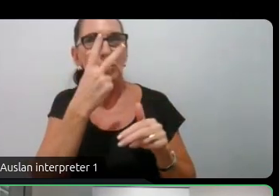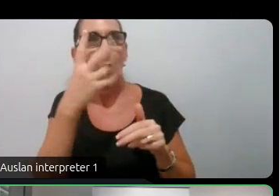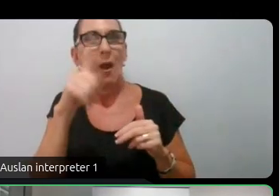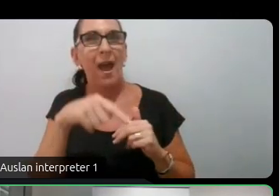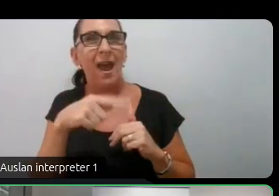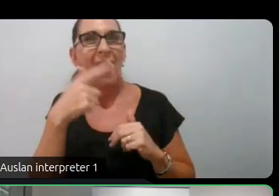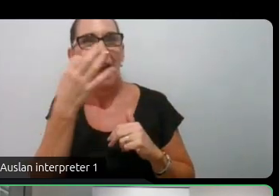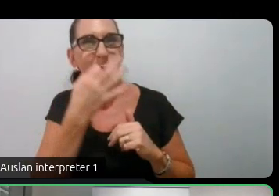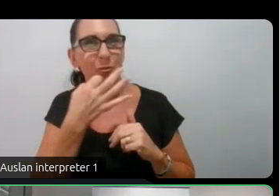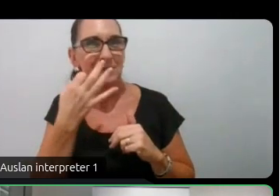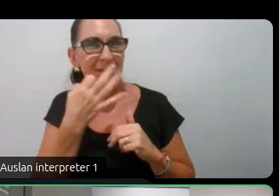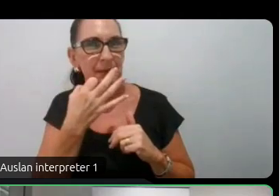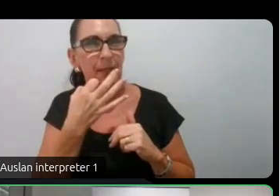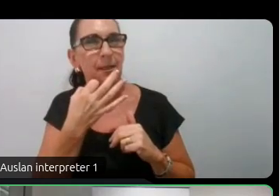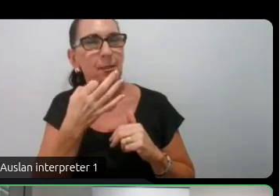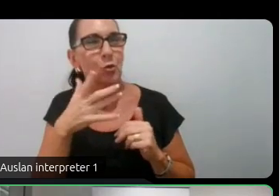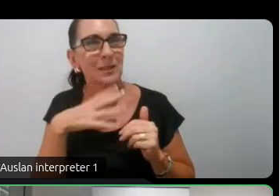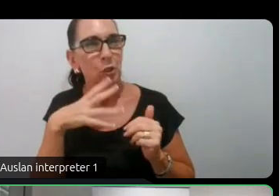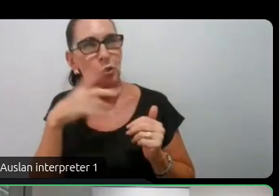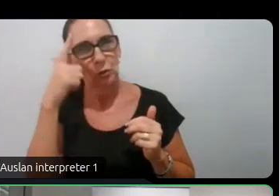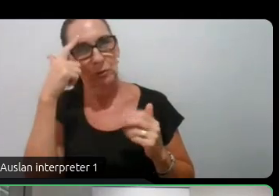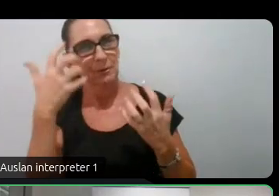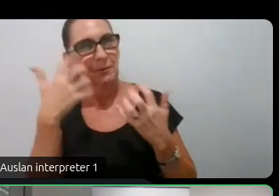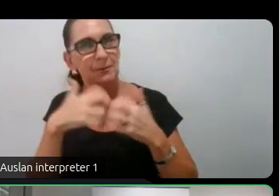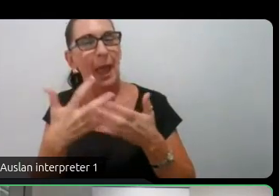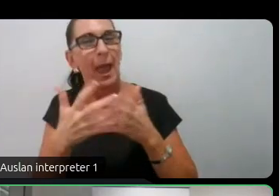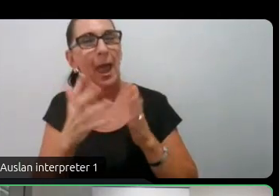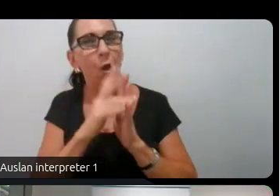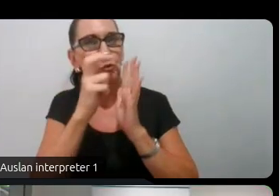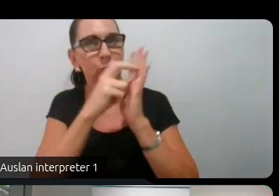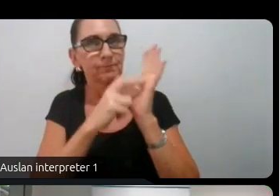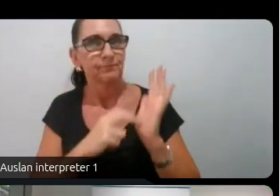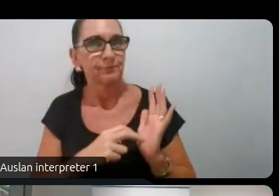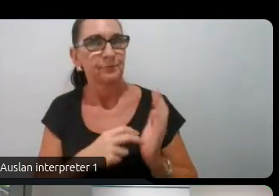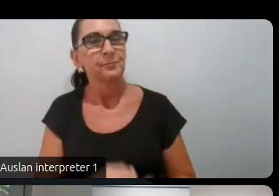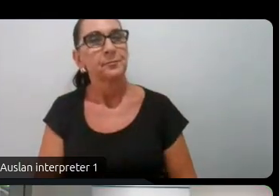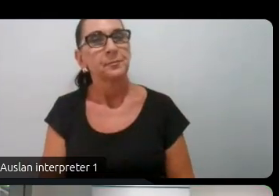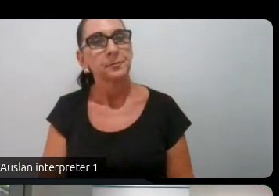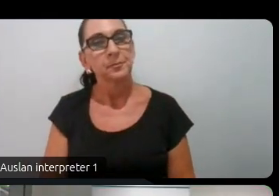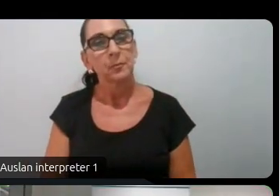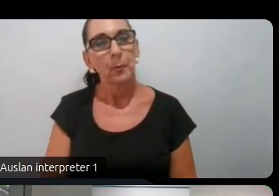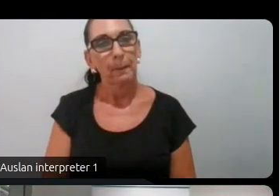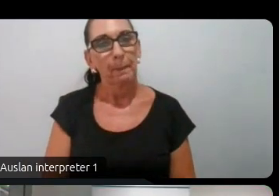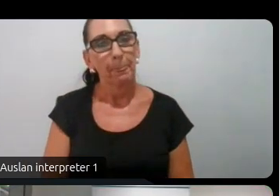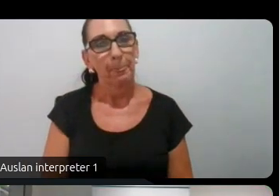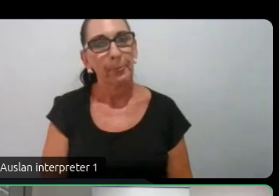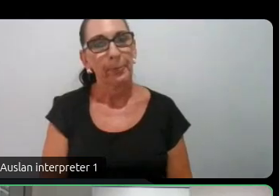think about um when you're kind of establishing that aspect of it. The next part is would funding